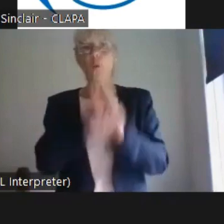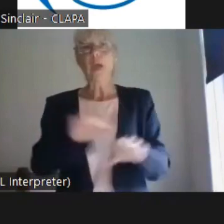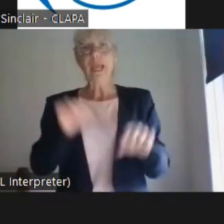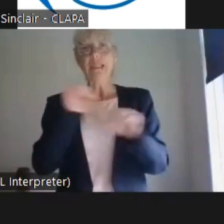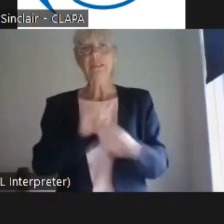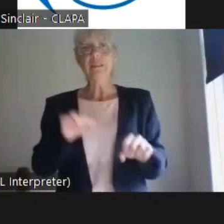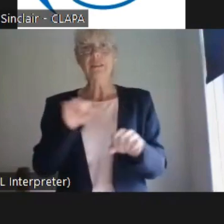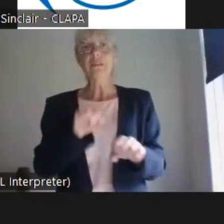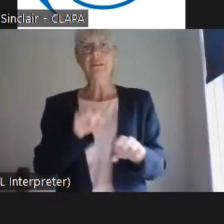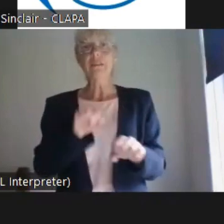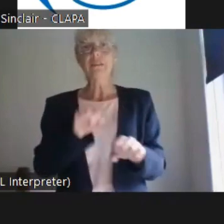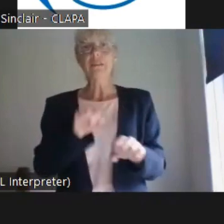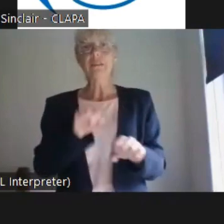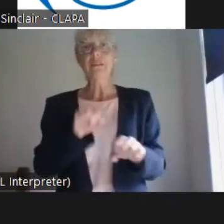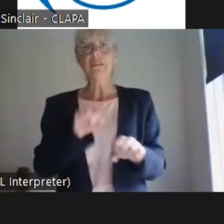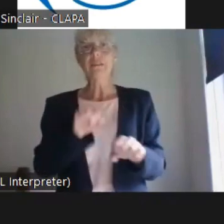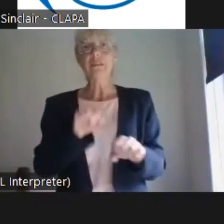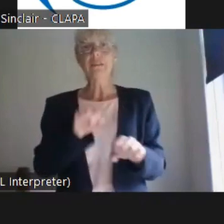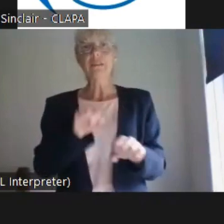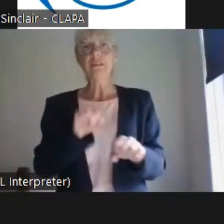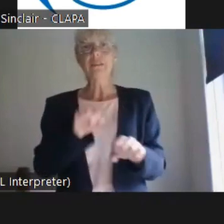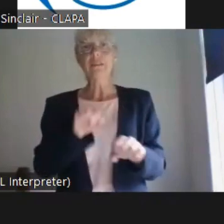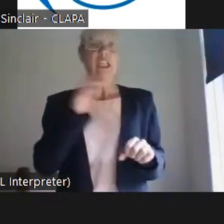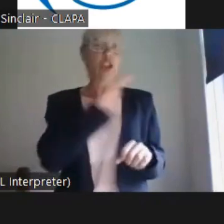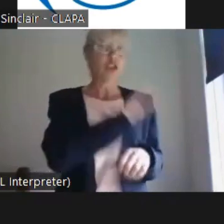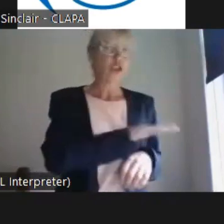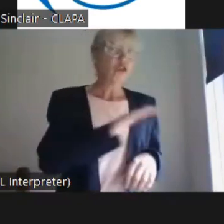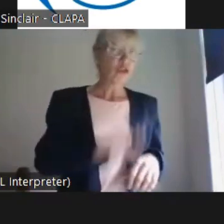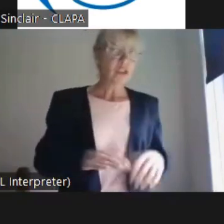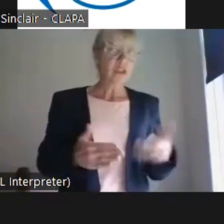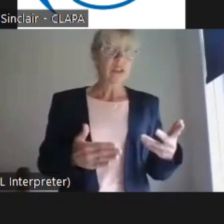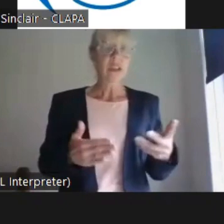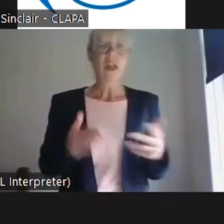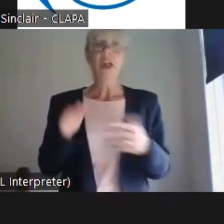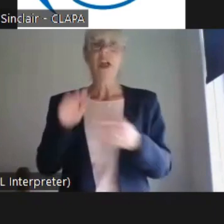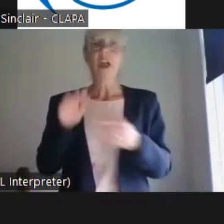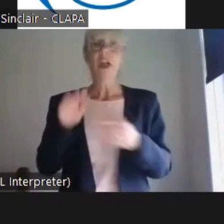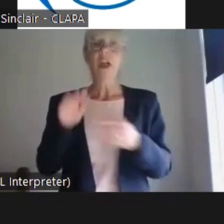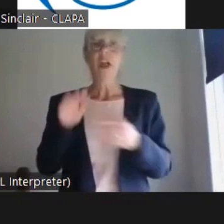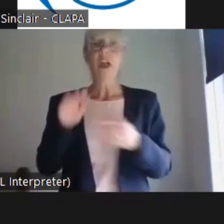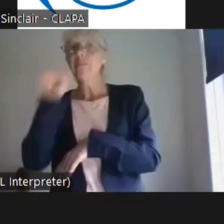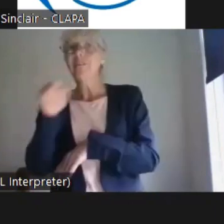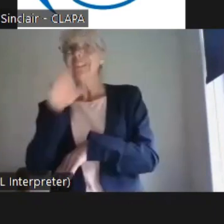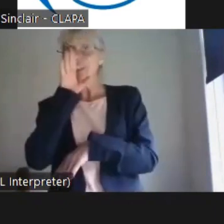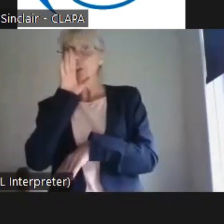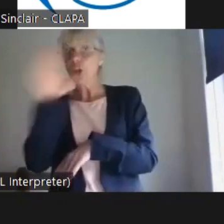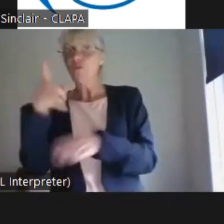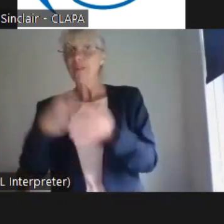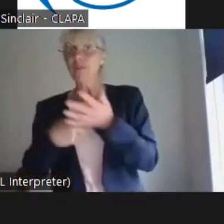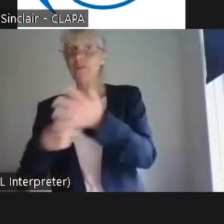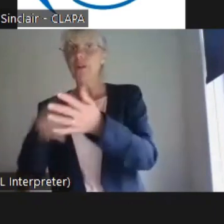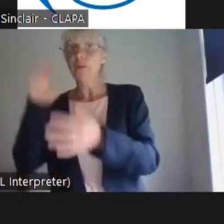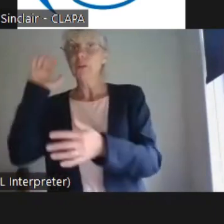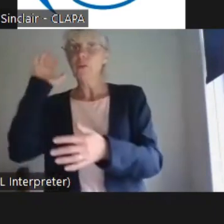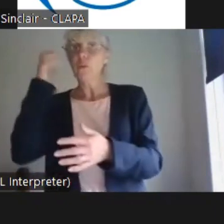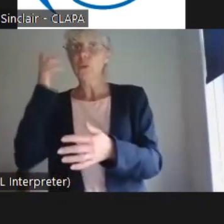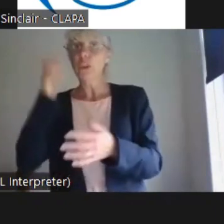the children and you can get a direct referrals through to Audiology departments normally um I can